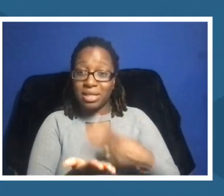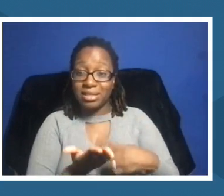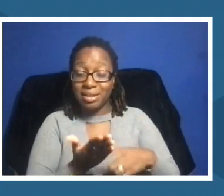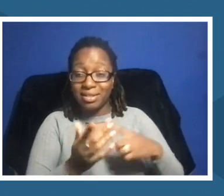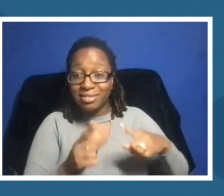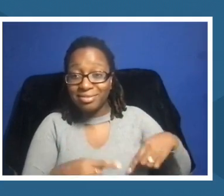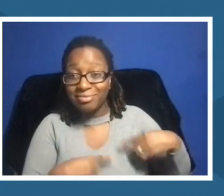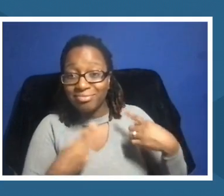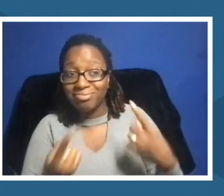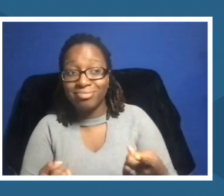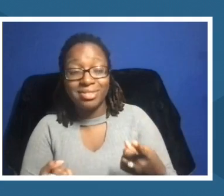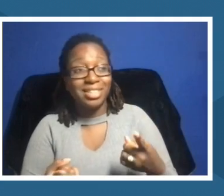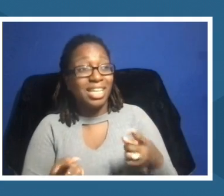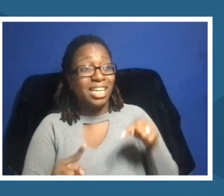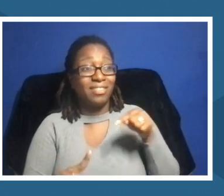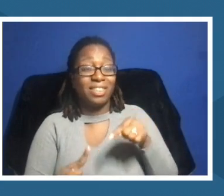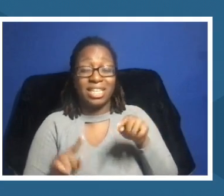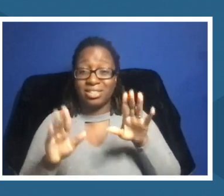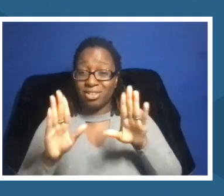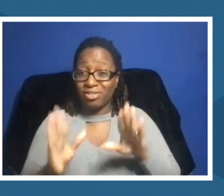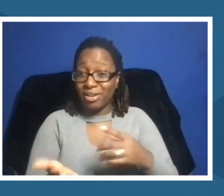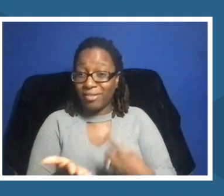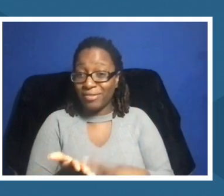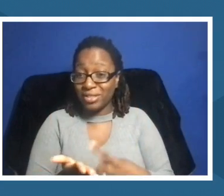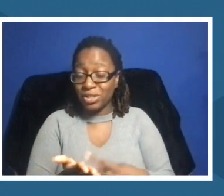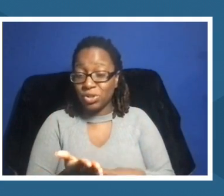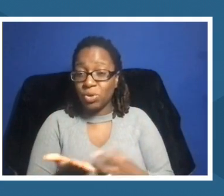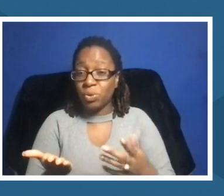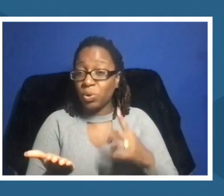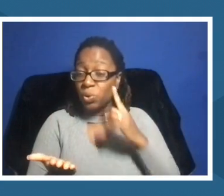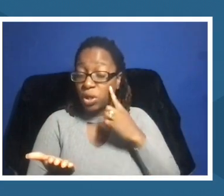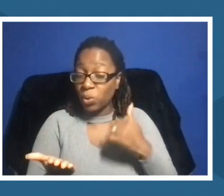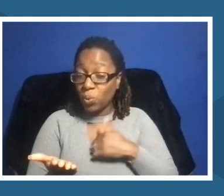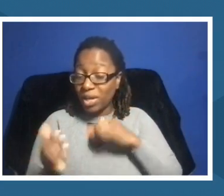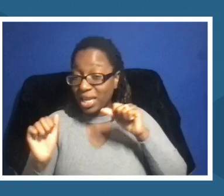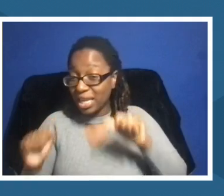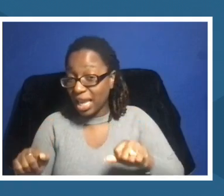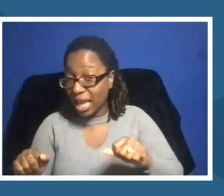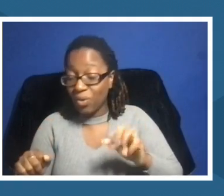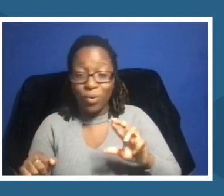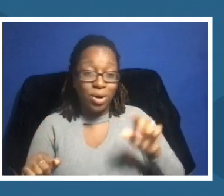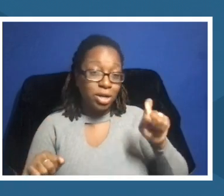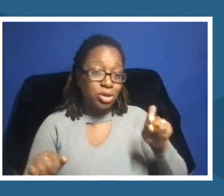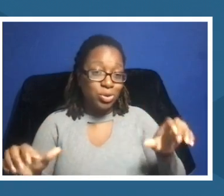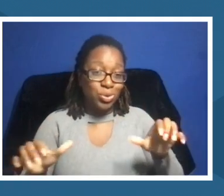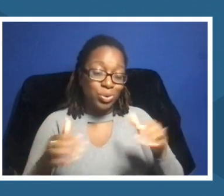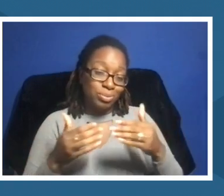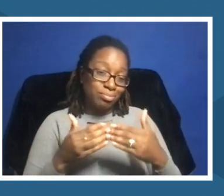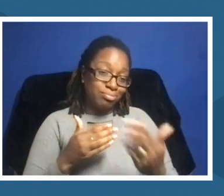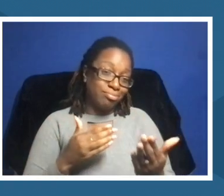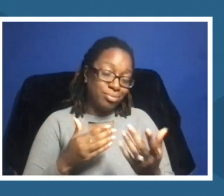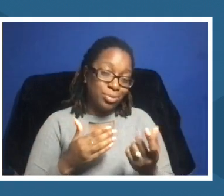conversation what do you think we can